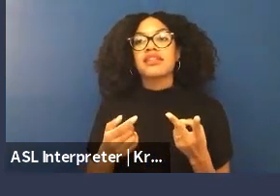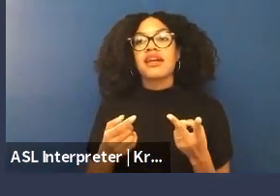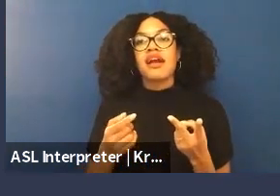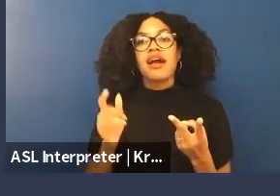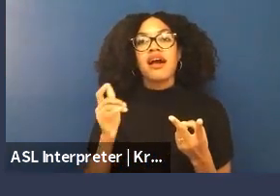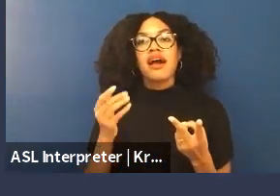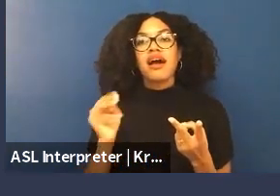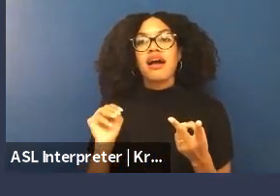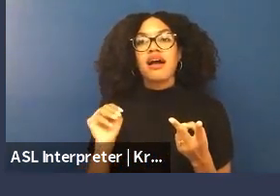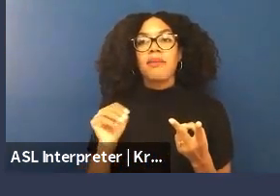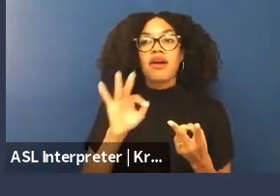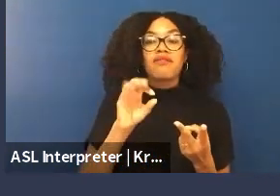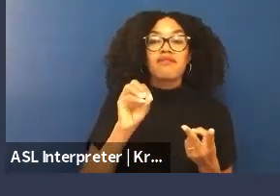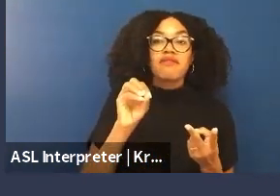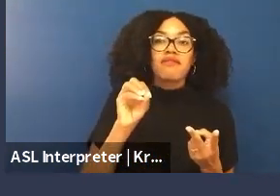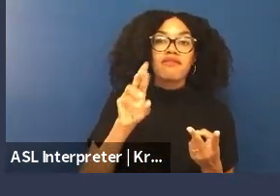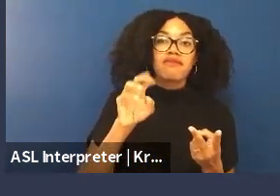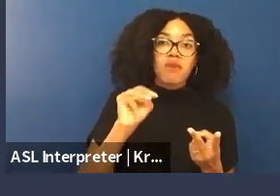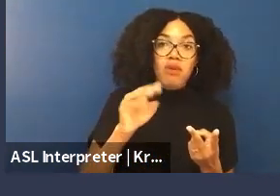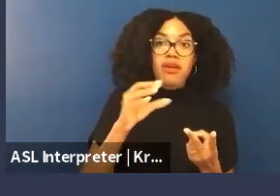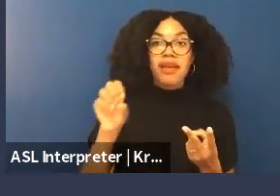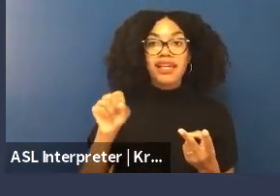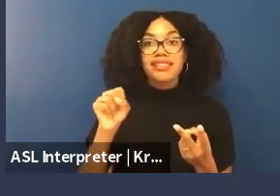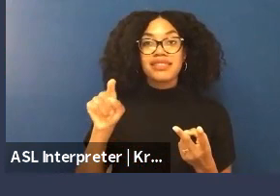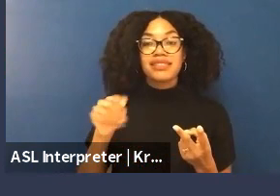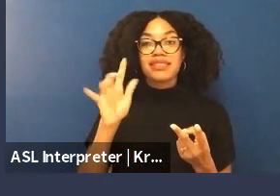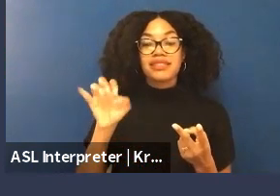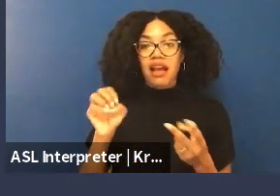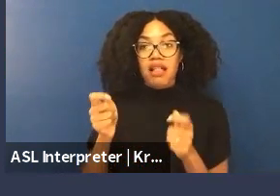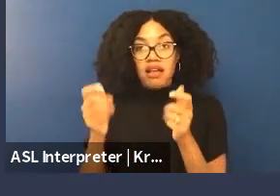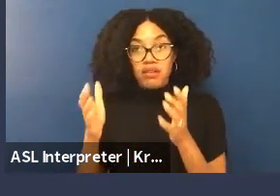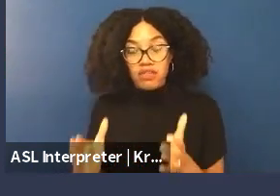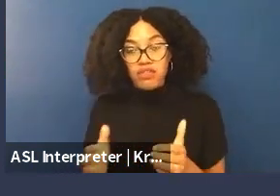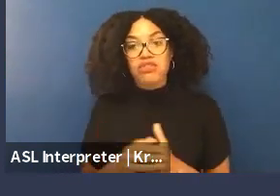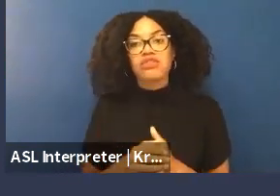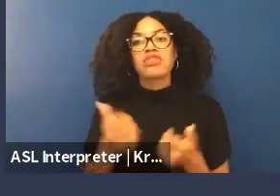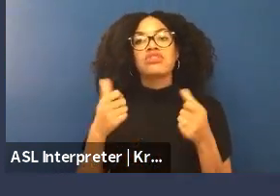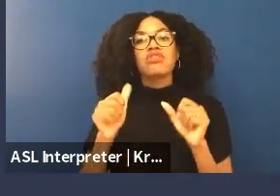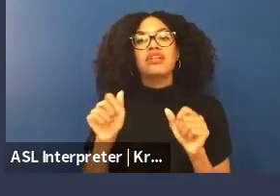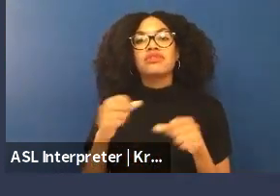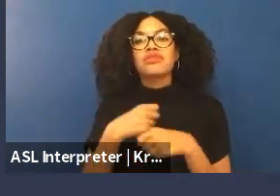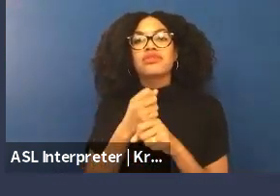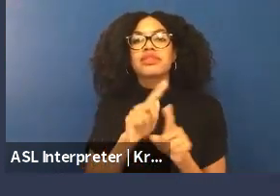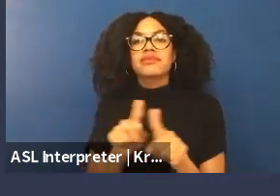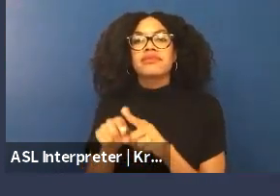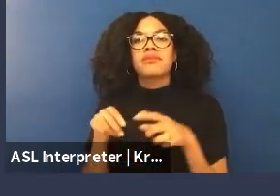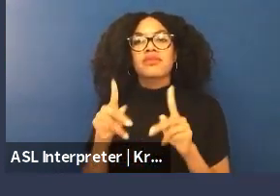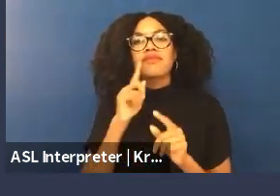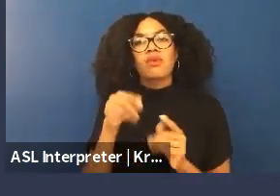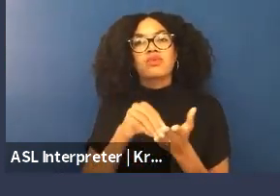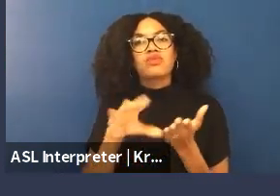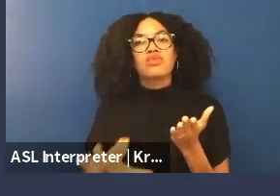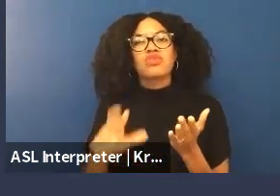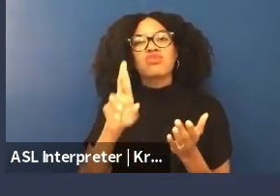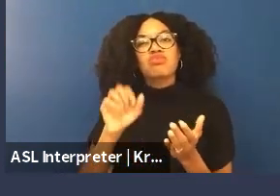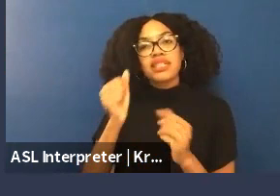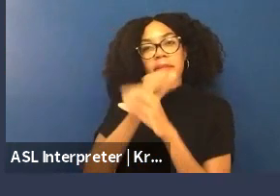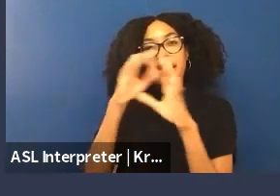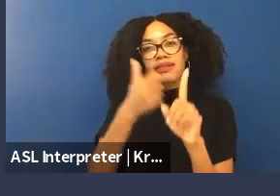to create opportunities for students to reimagine themselves as researchers through residency events